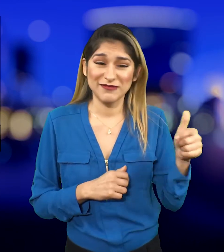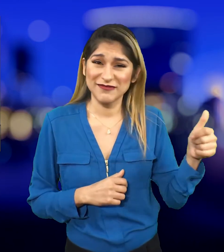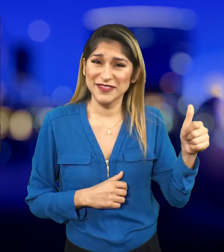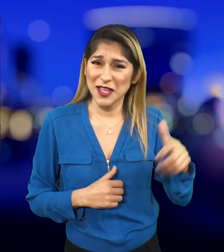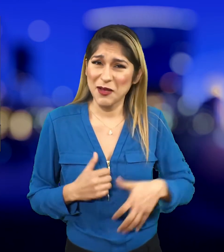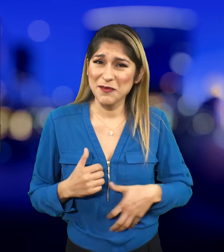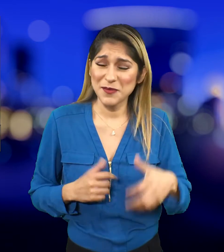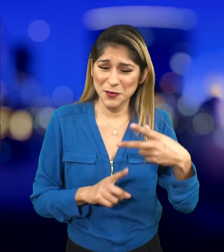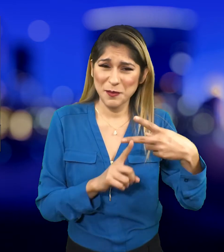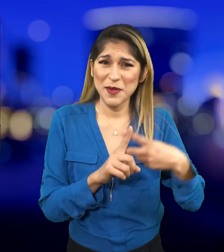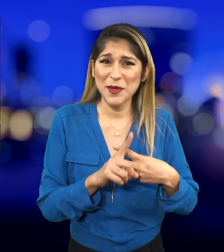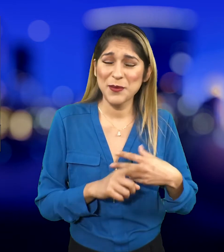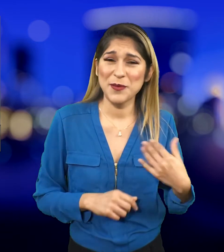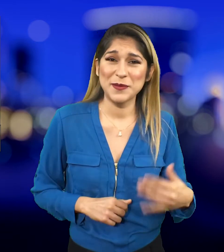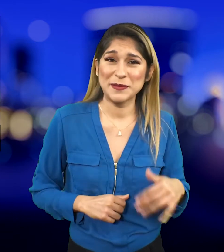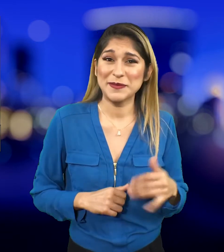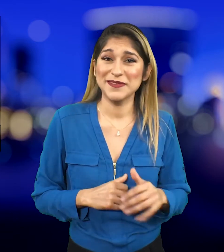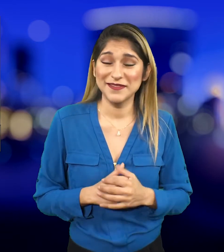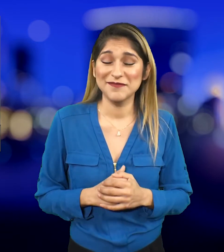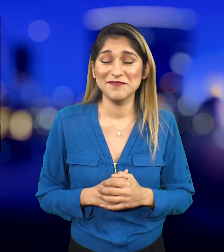She was already two months pregnant at the time.